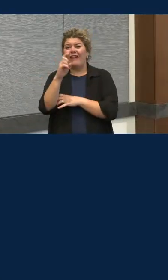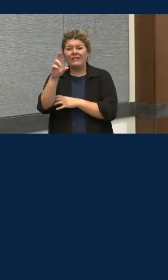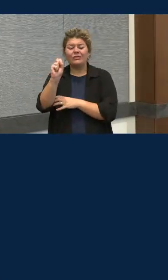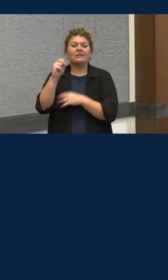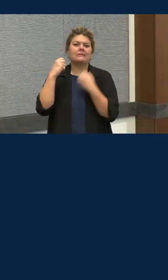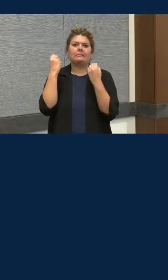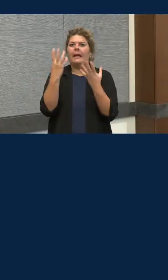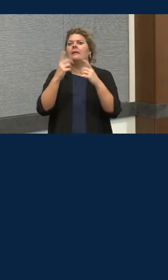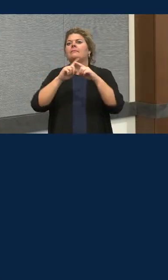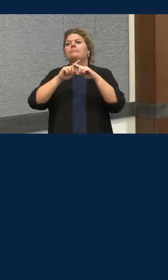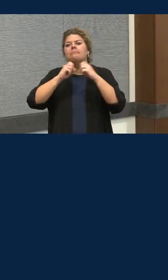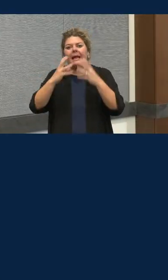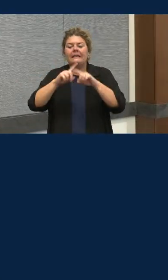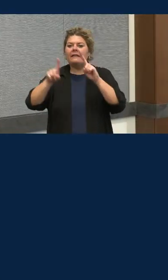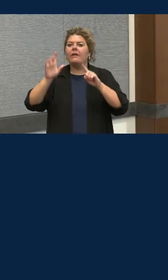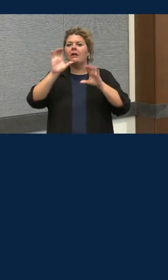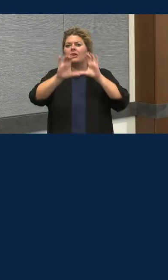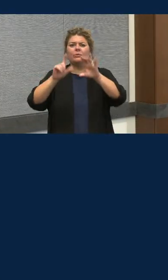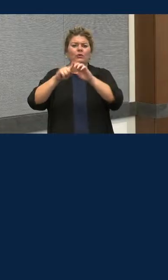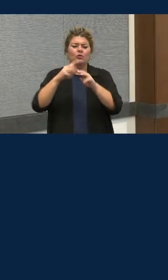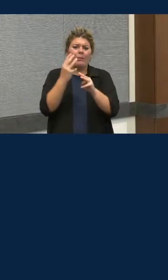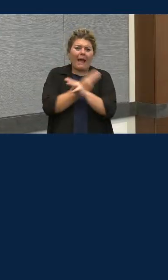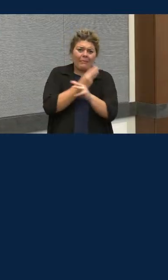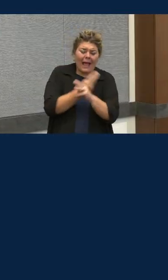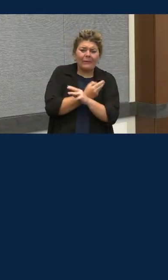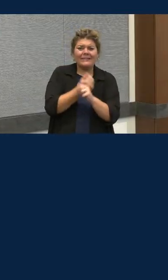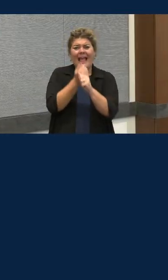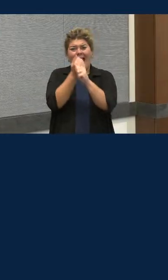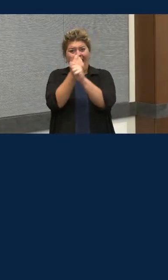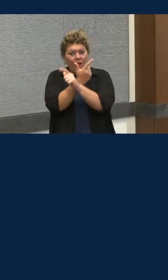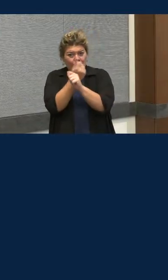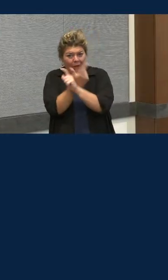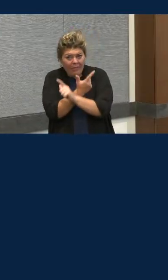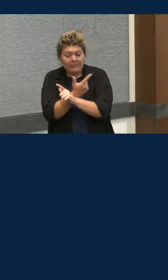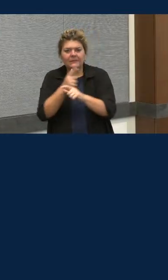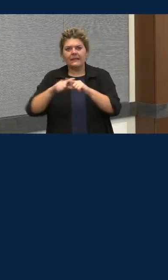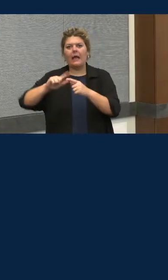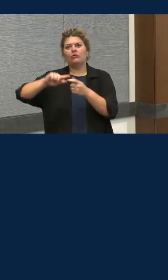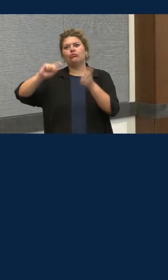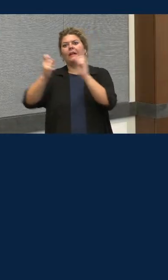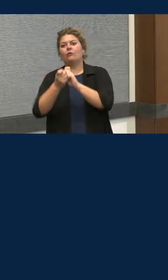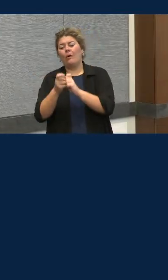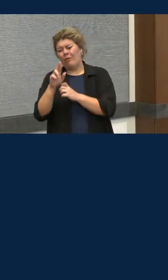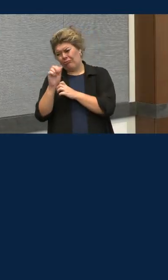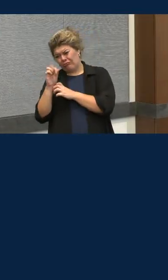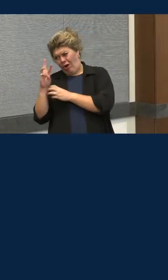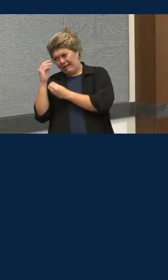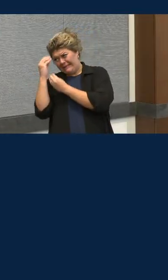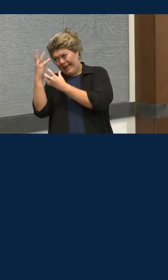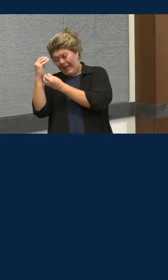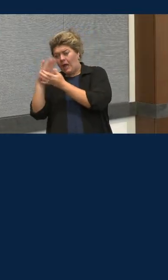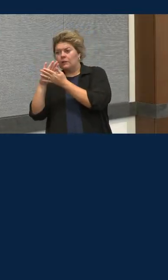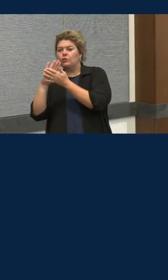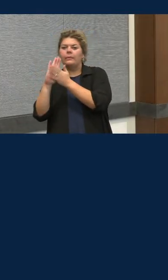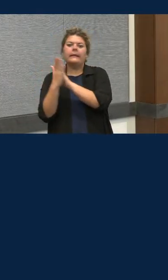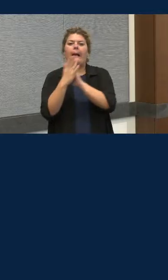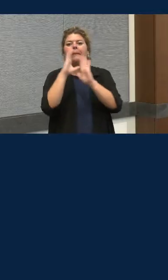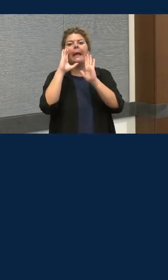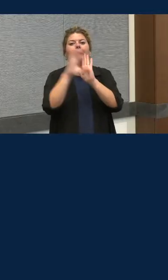profound contributions to the Mathematics and algorithms that transform raw data into the